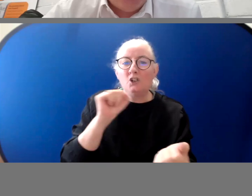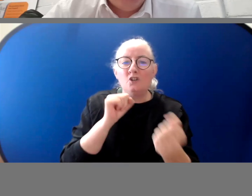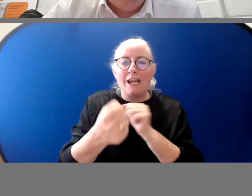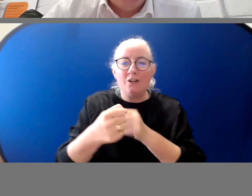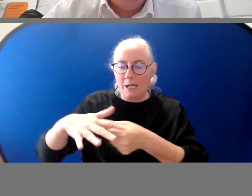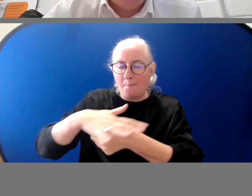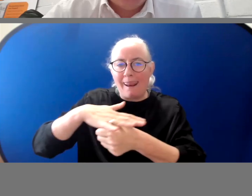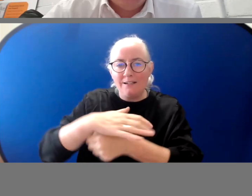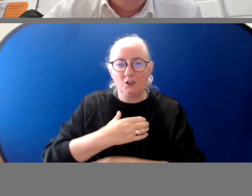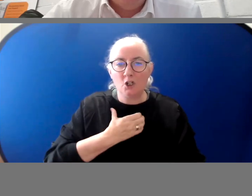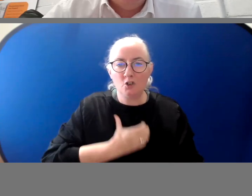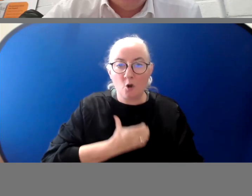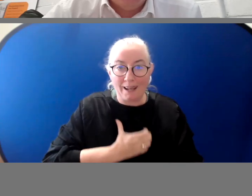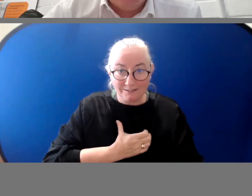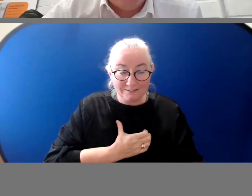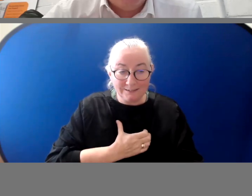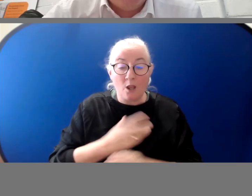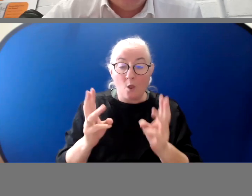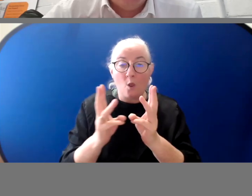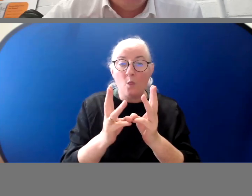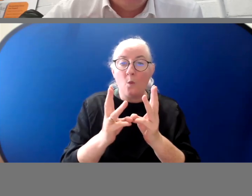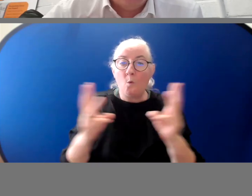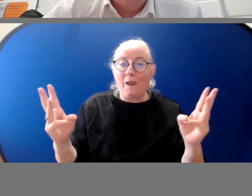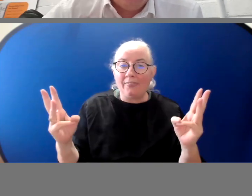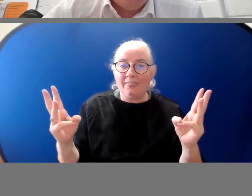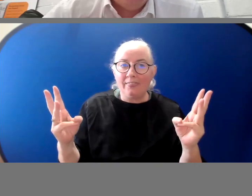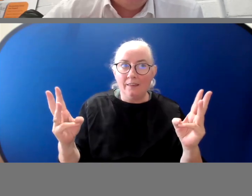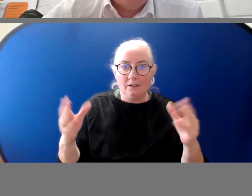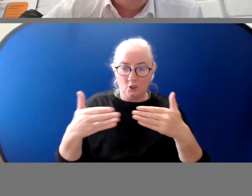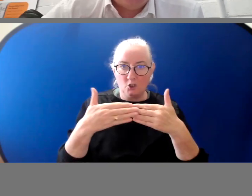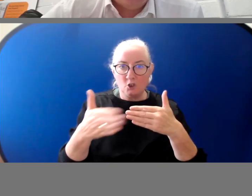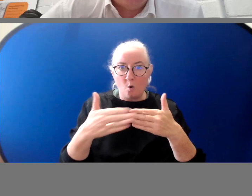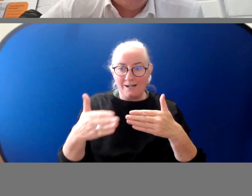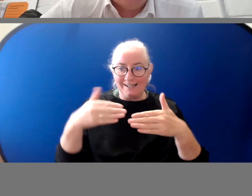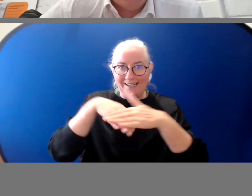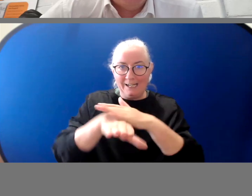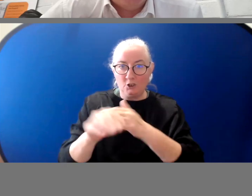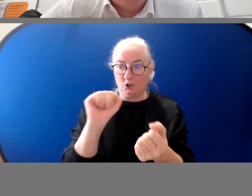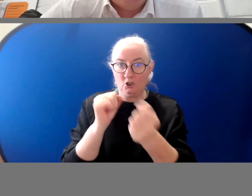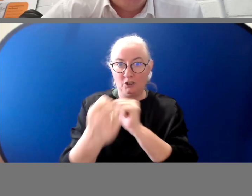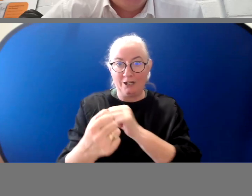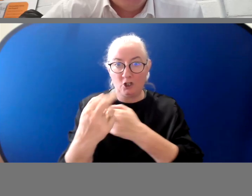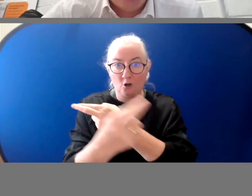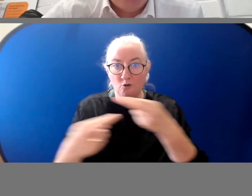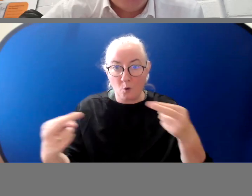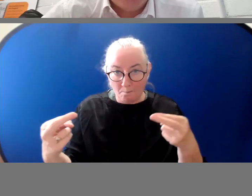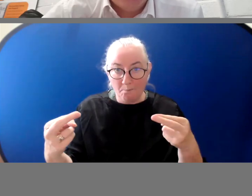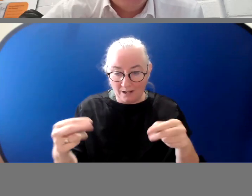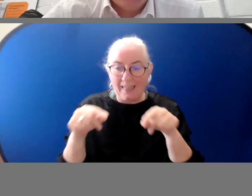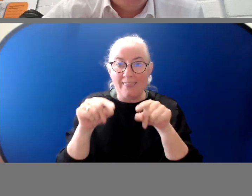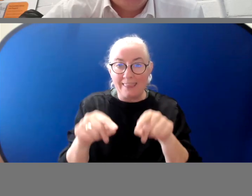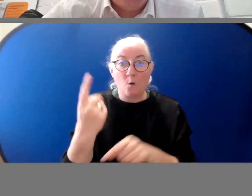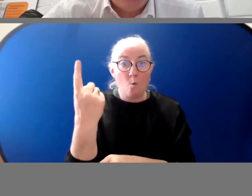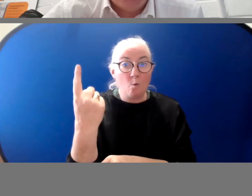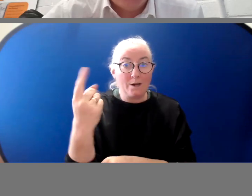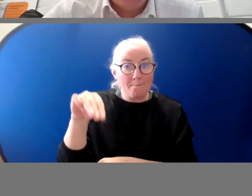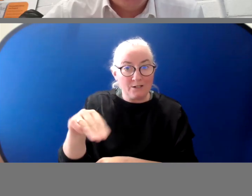effective clear width of a door into a changing places toilet is one meter so 1,000 millimeters is